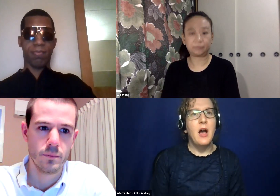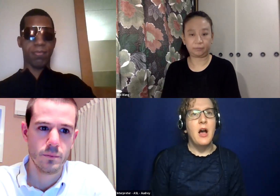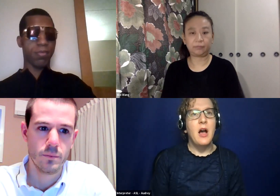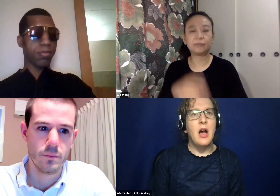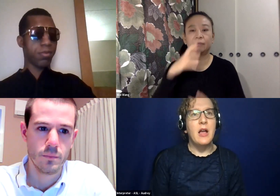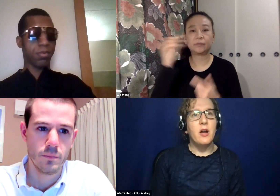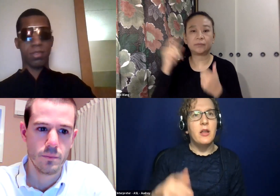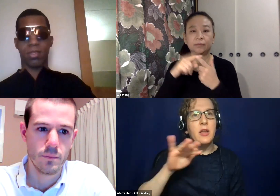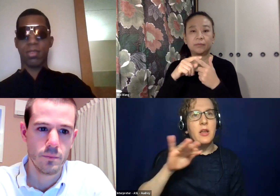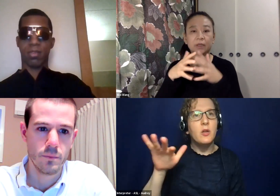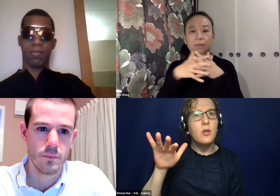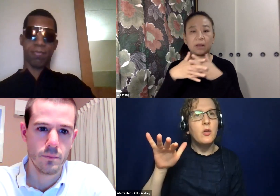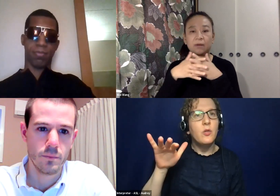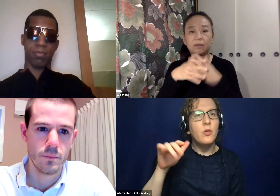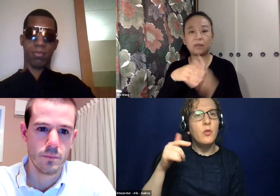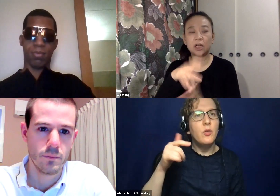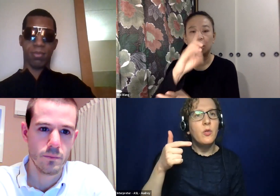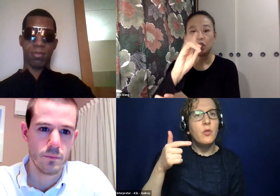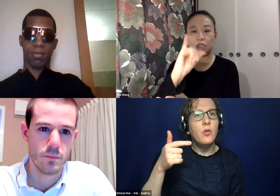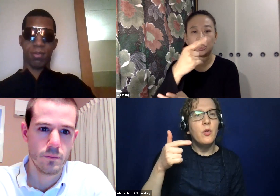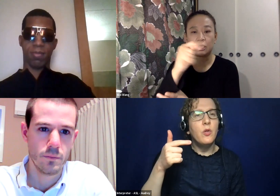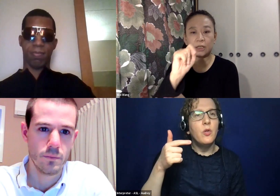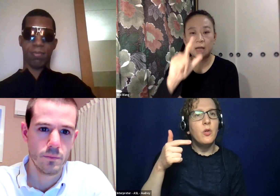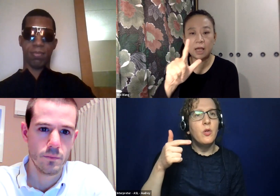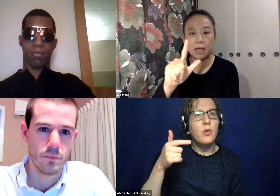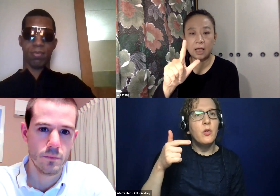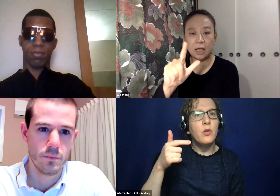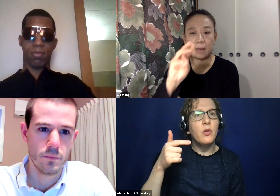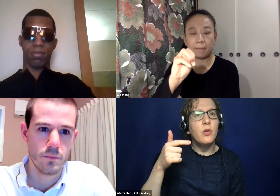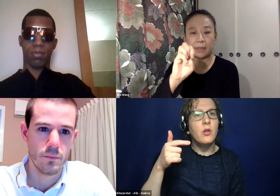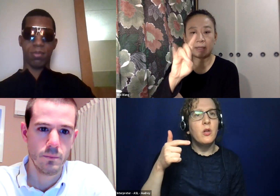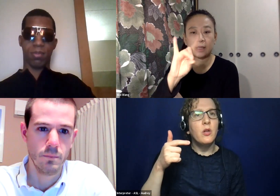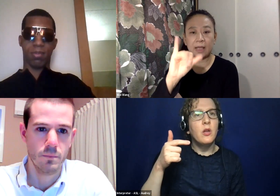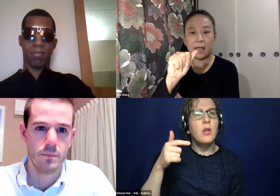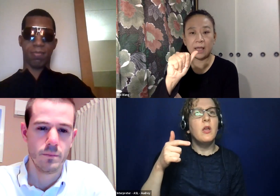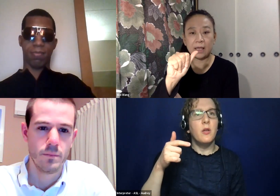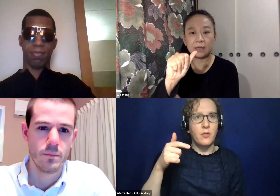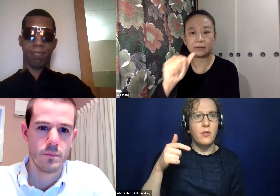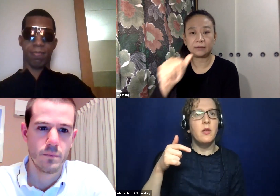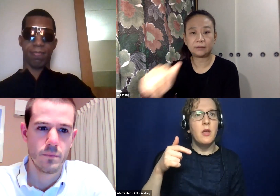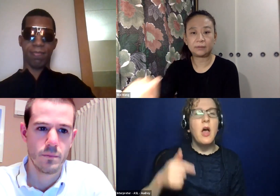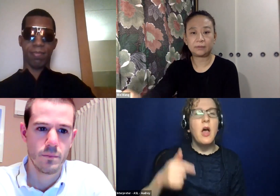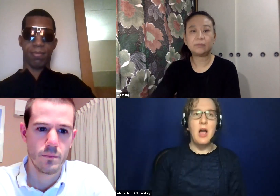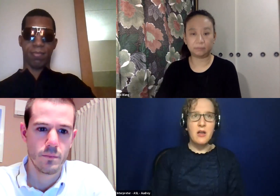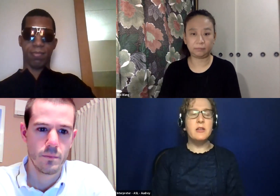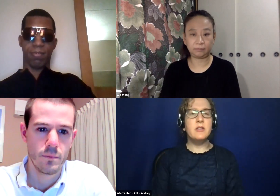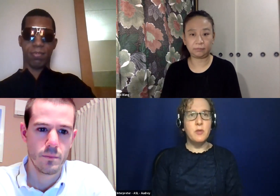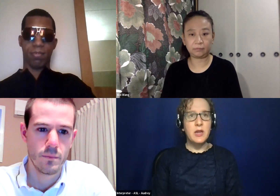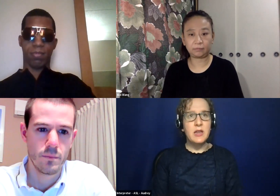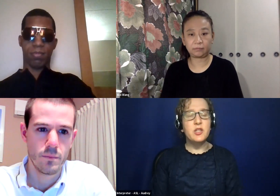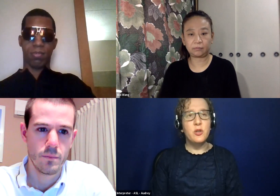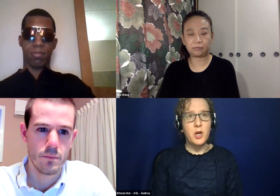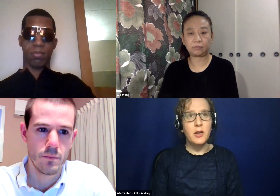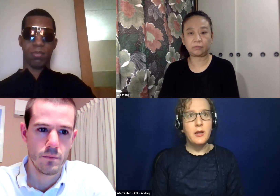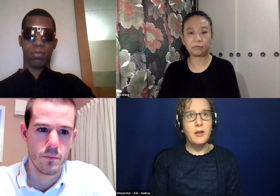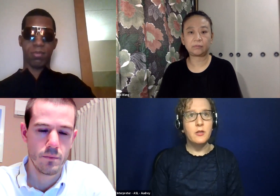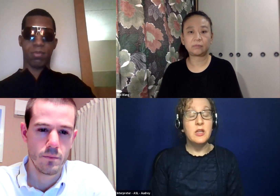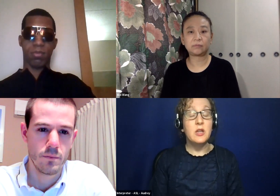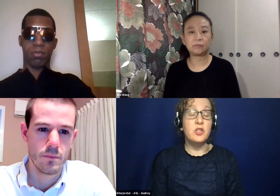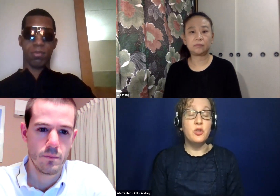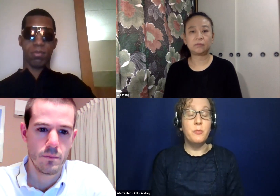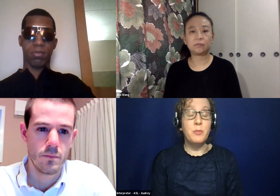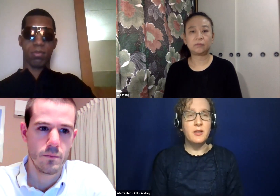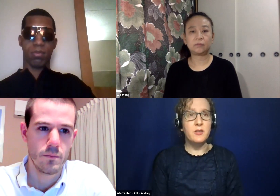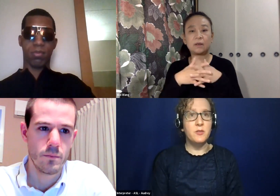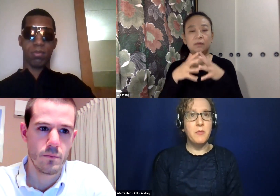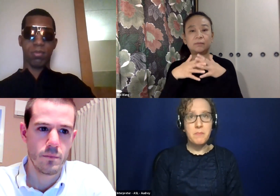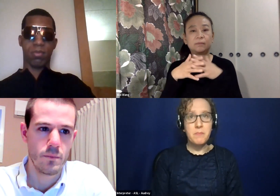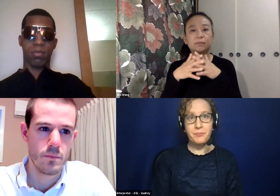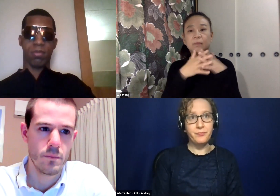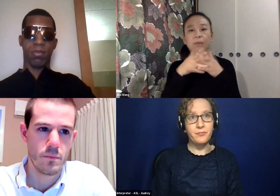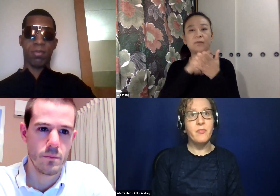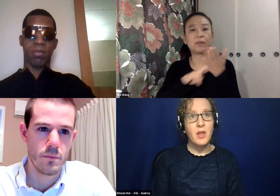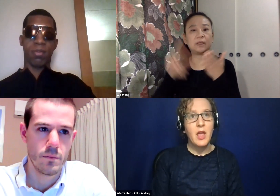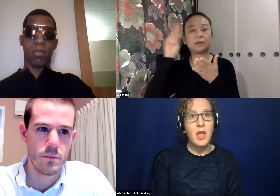I got a degree in digital marketing, digital media, excuse me,